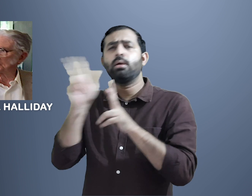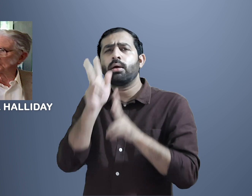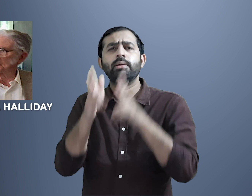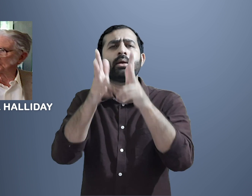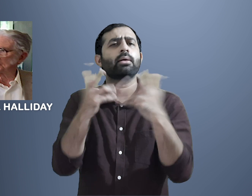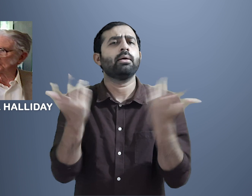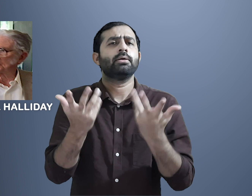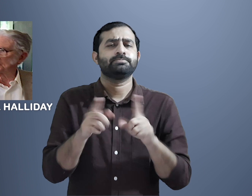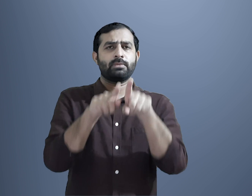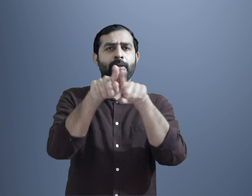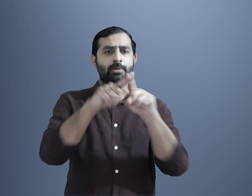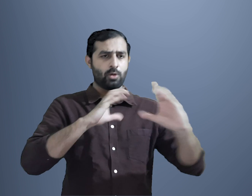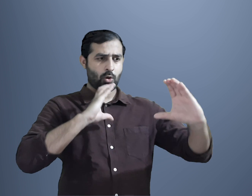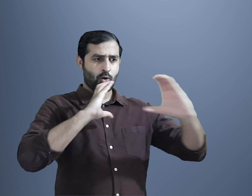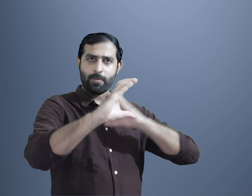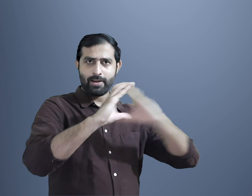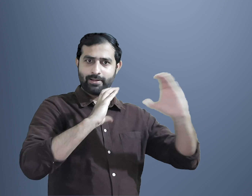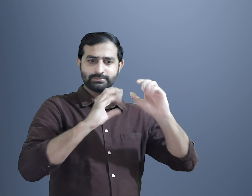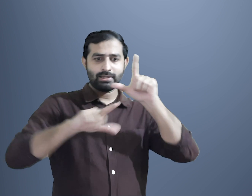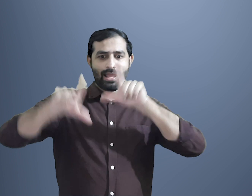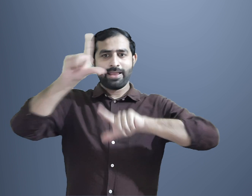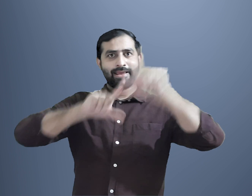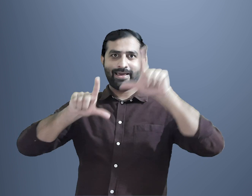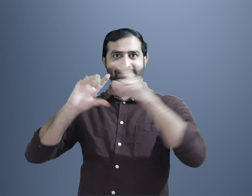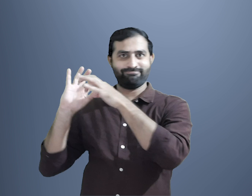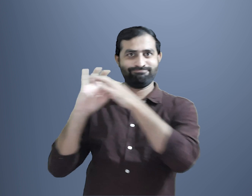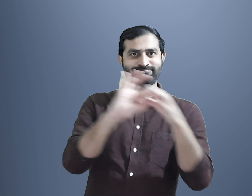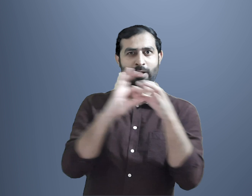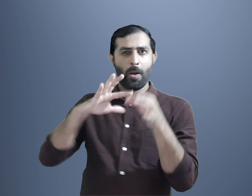What he found was that language is the medium of communication